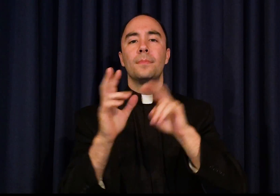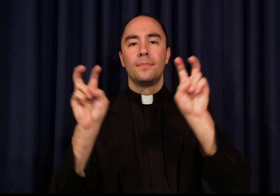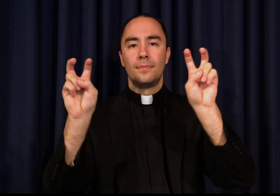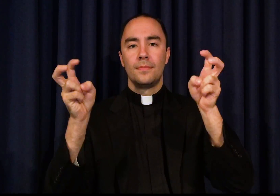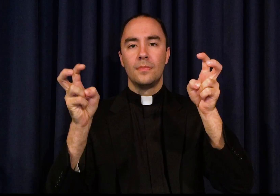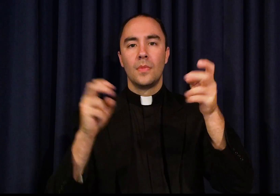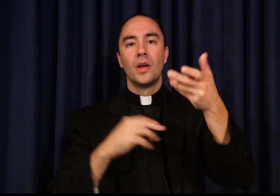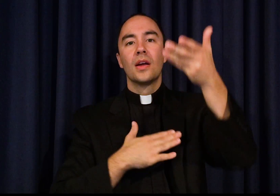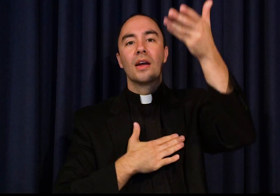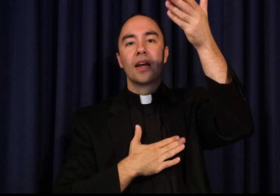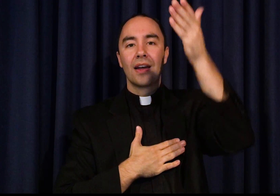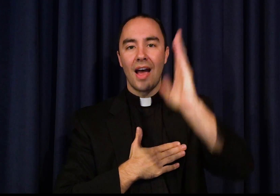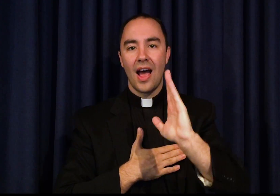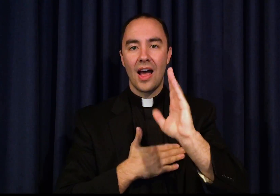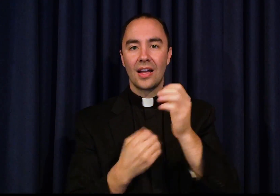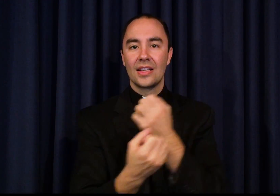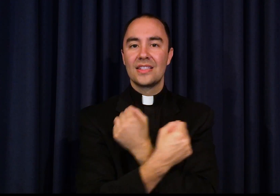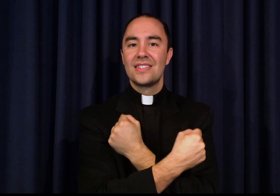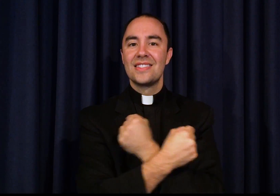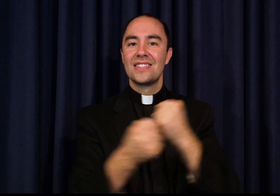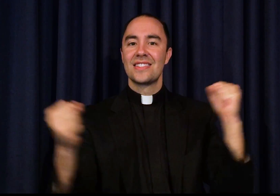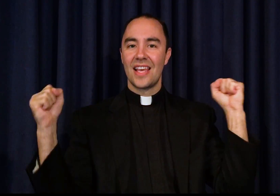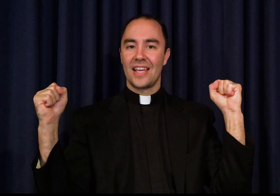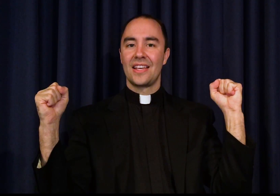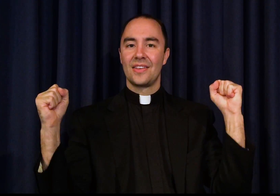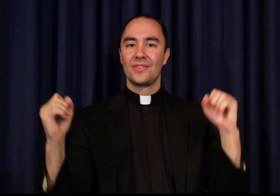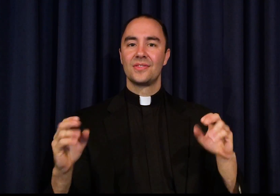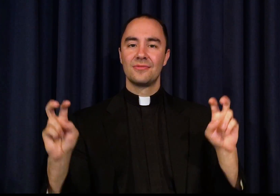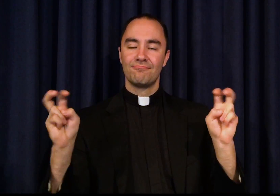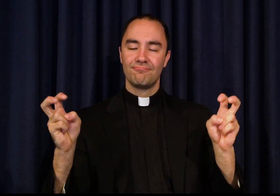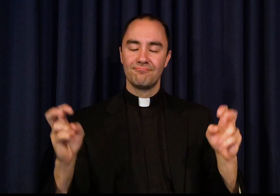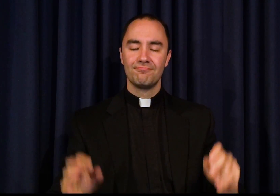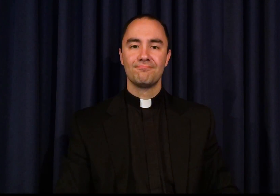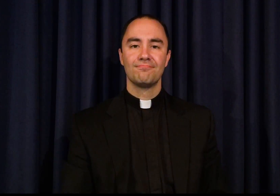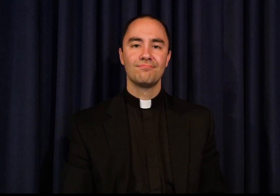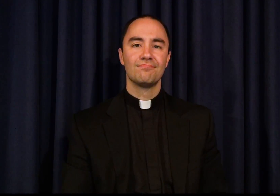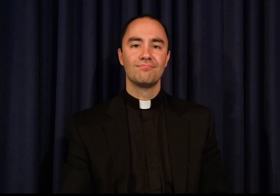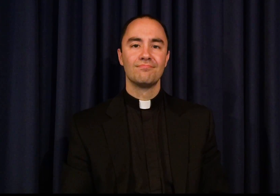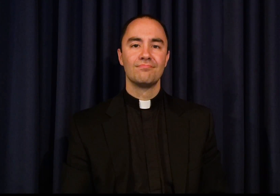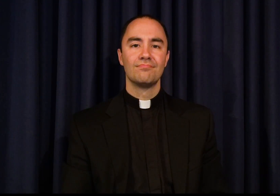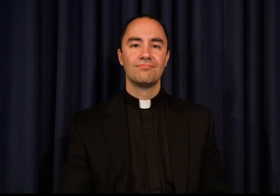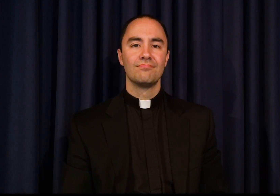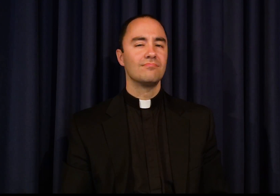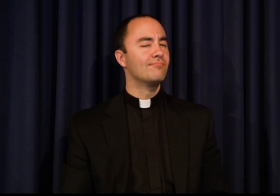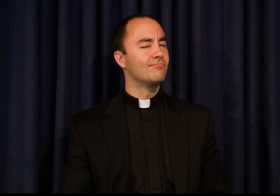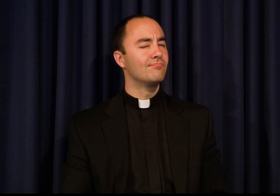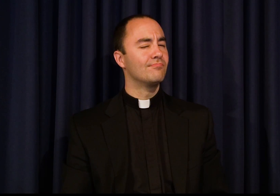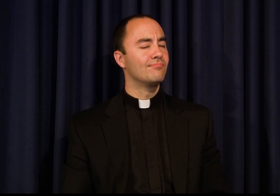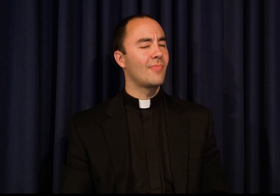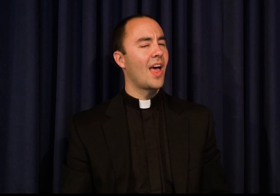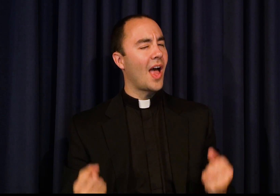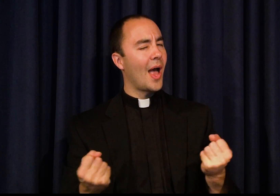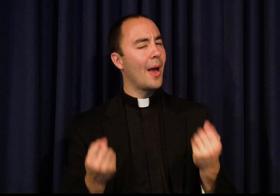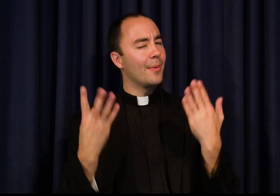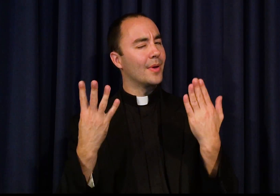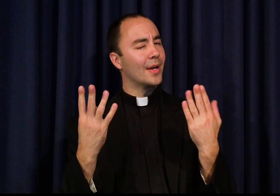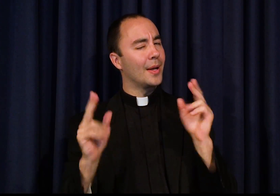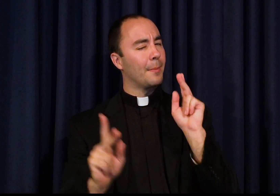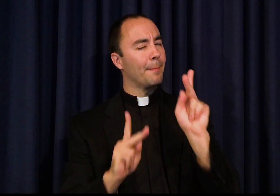specific meaning. The name Jesus means "God saves."